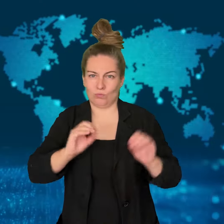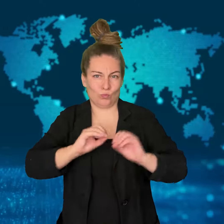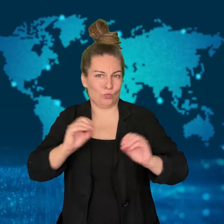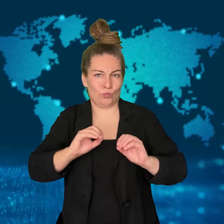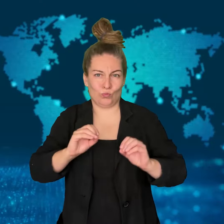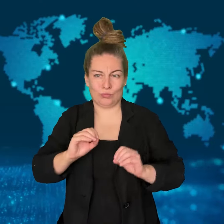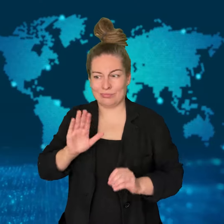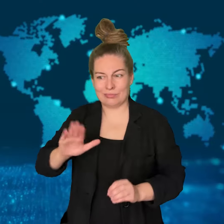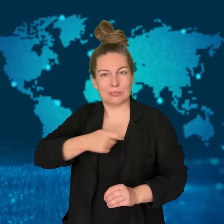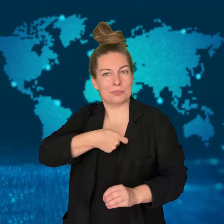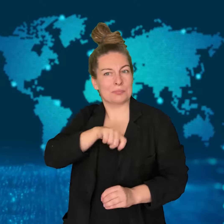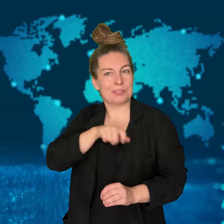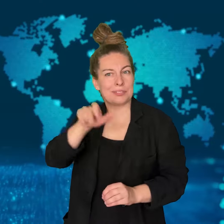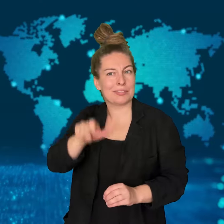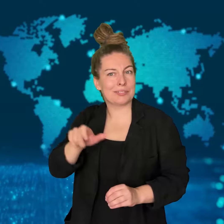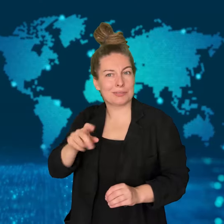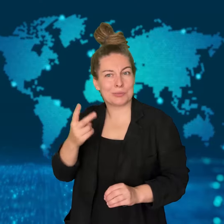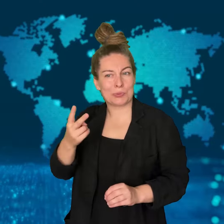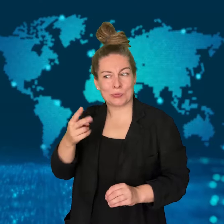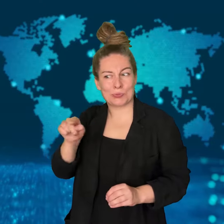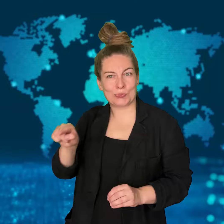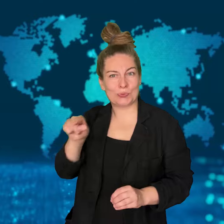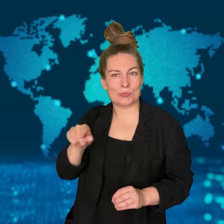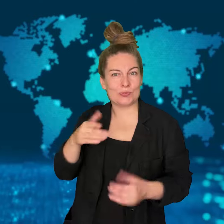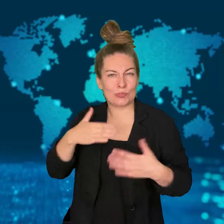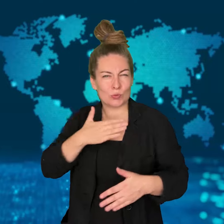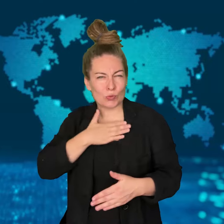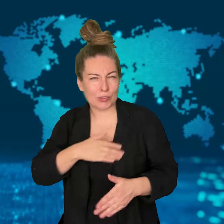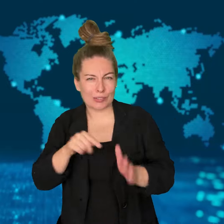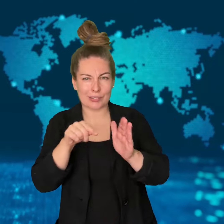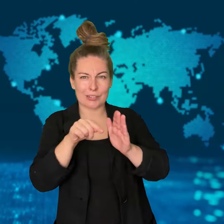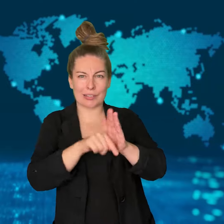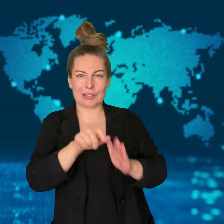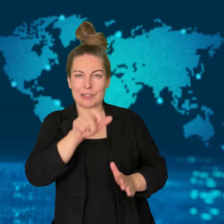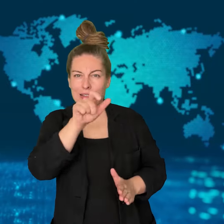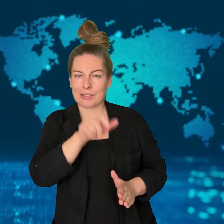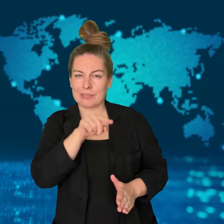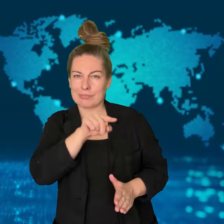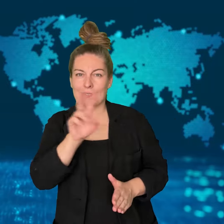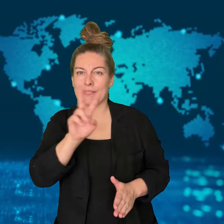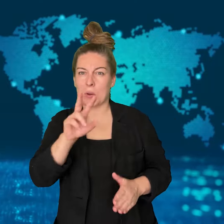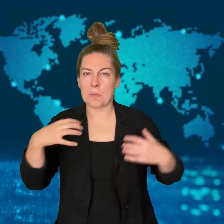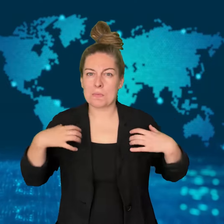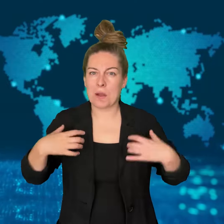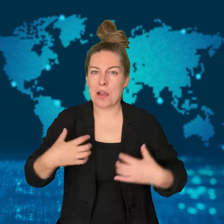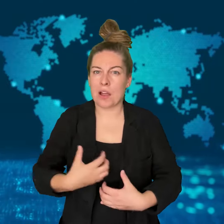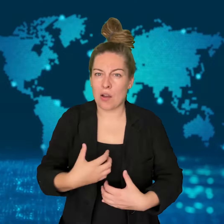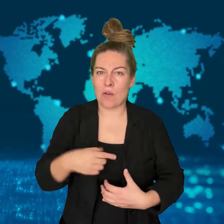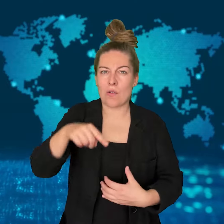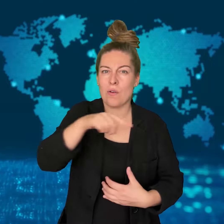Spain has denied that its two citizens were planning the assassination of